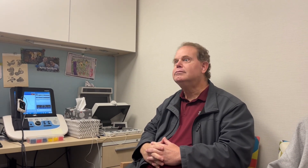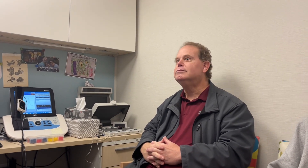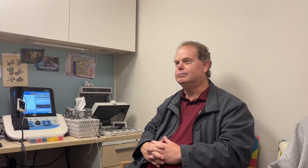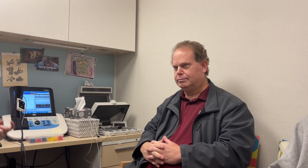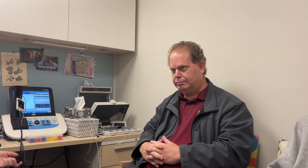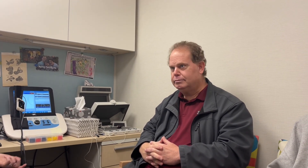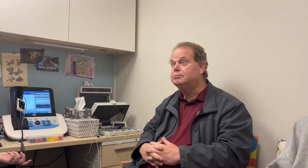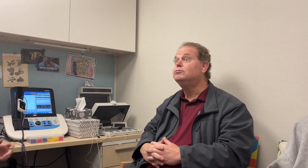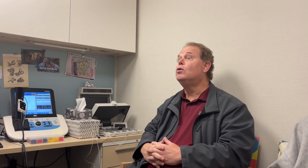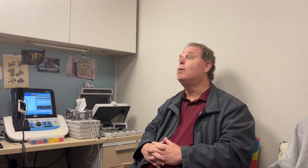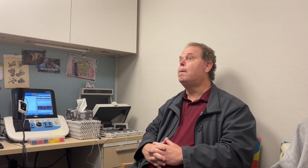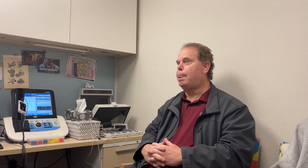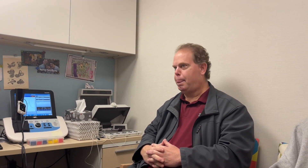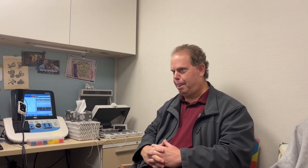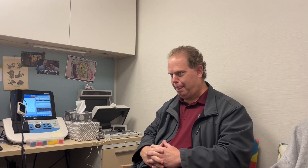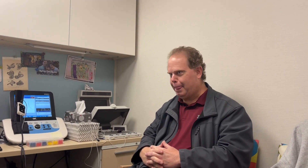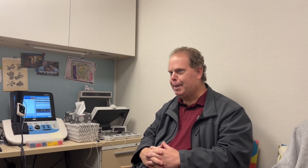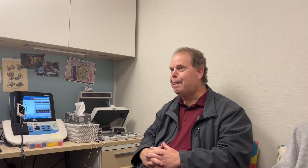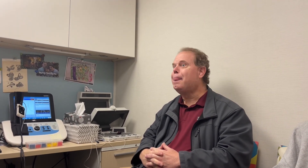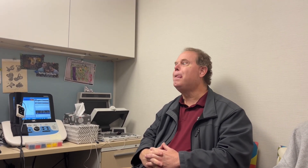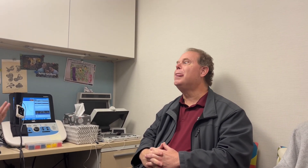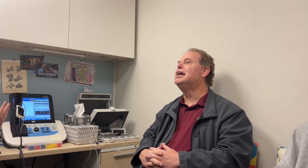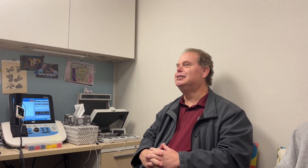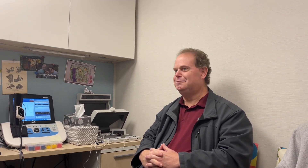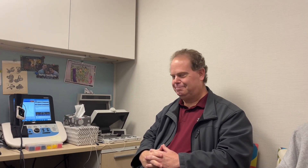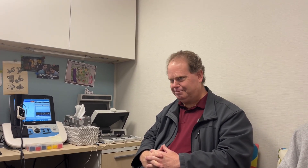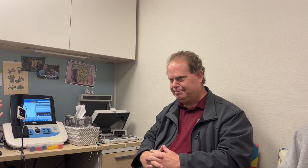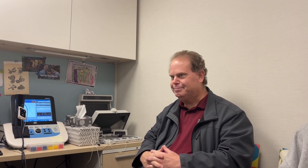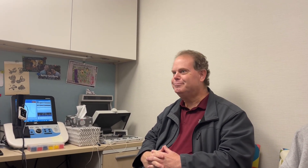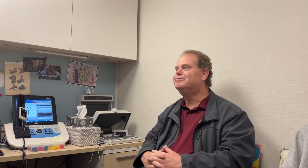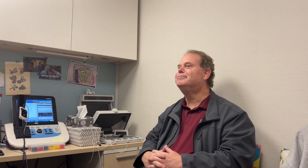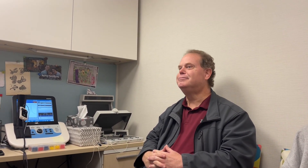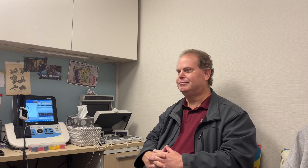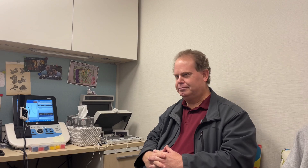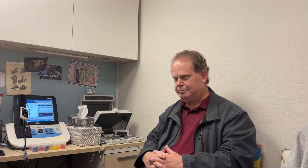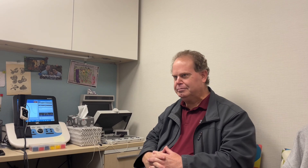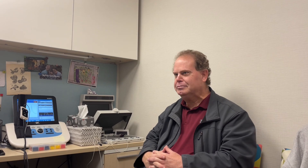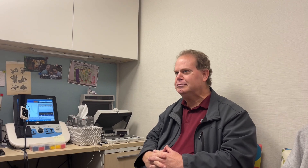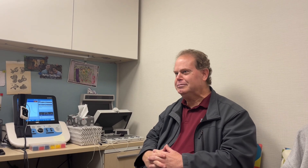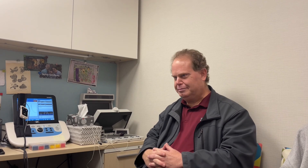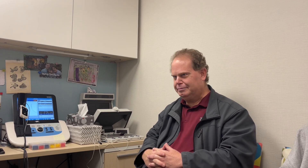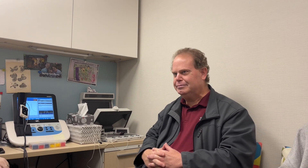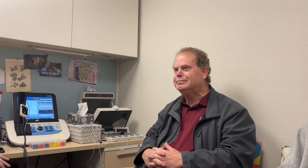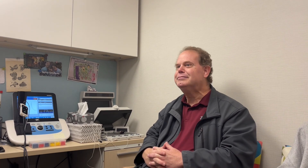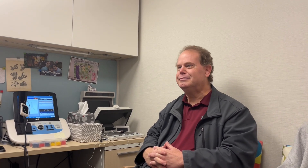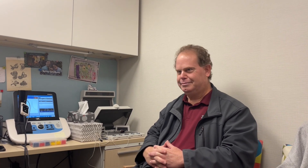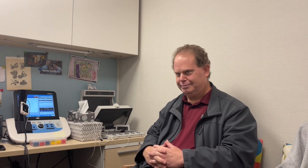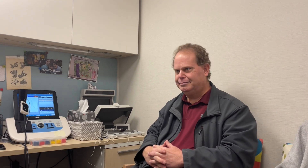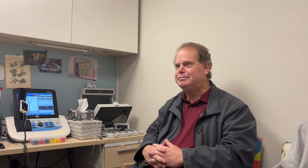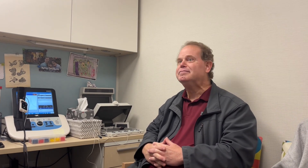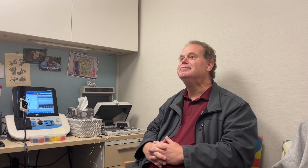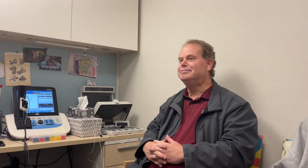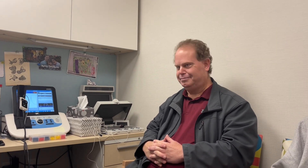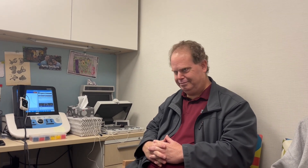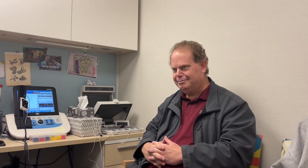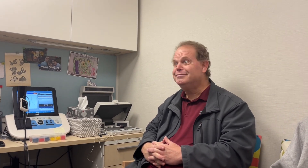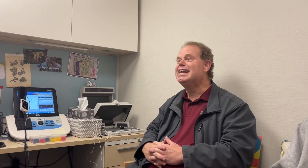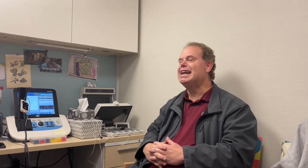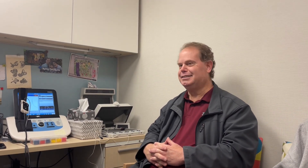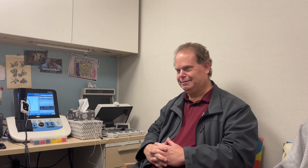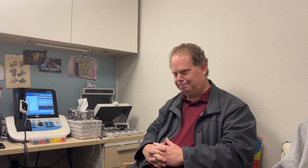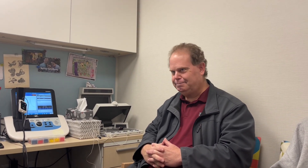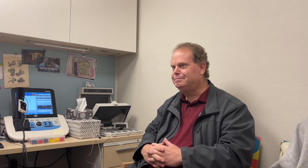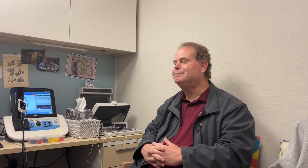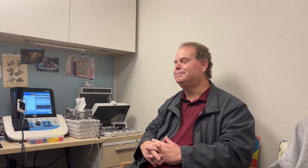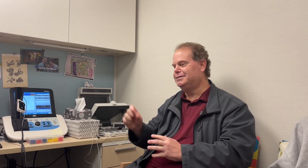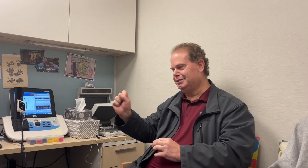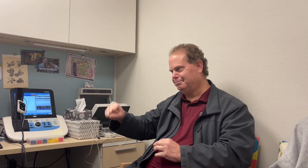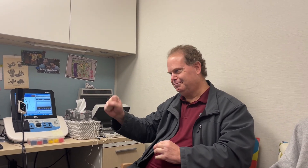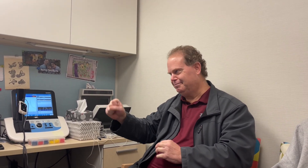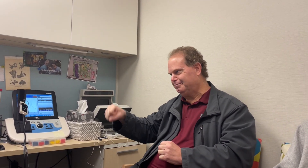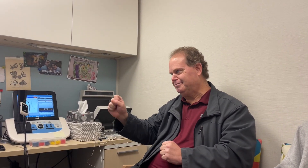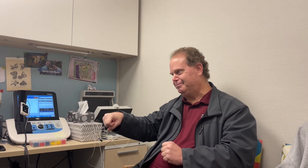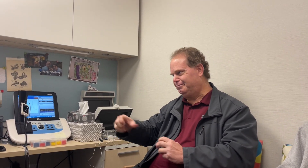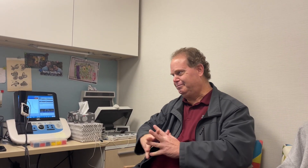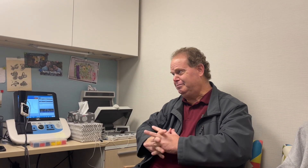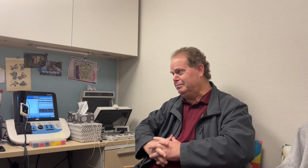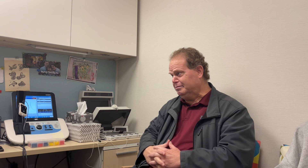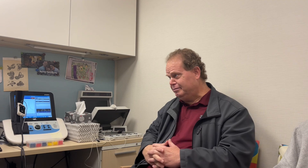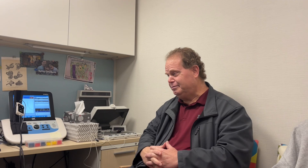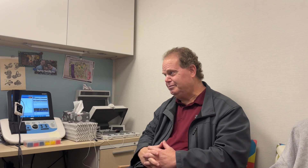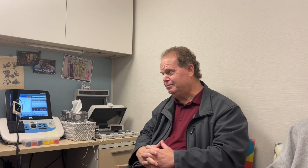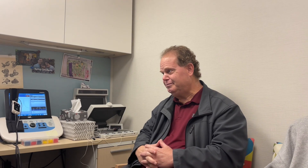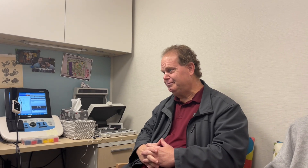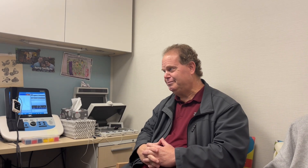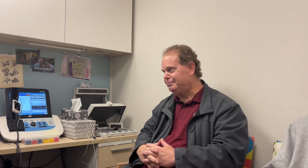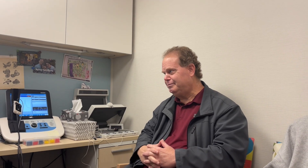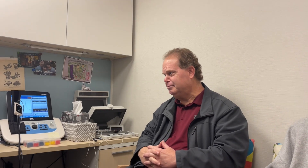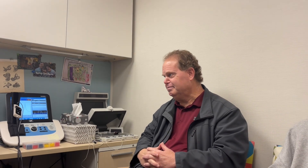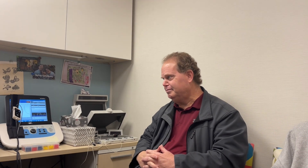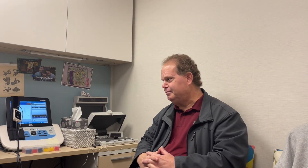change to a hearing so whatever you do or don't hear today is normal okay yep got it um so first